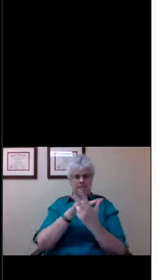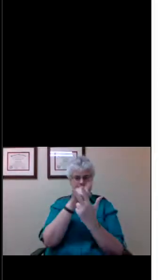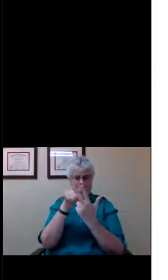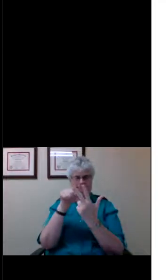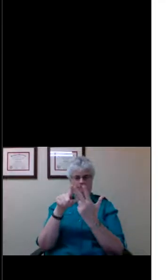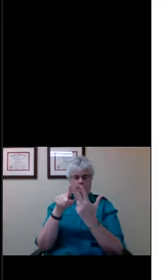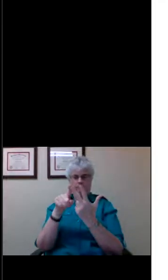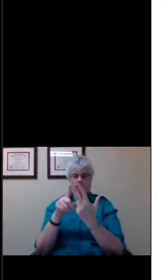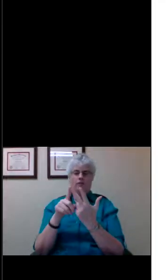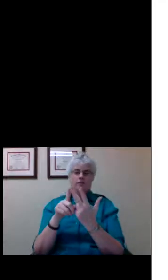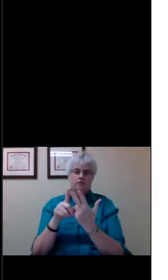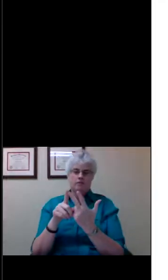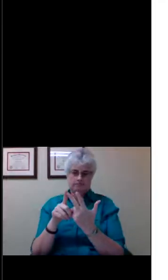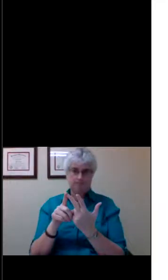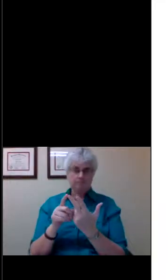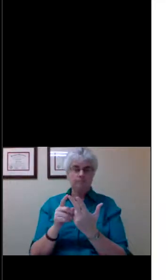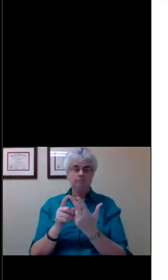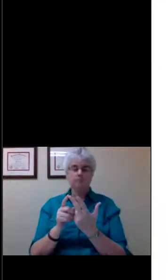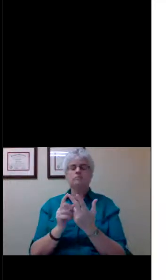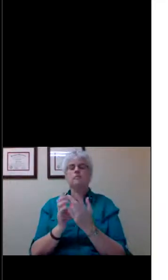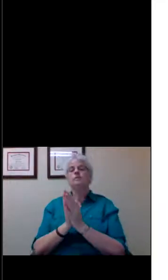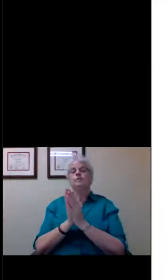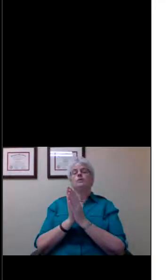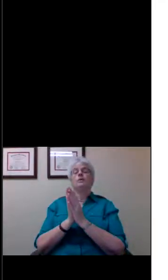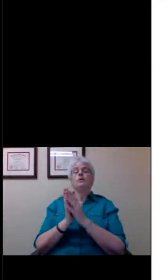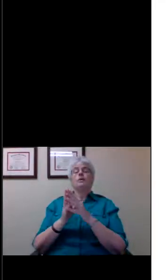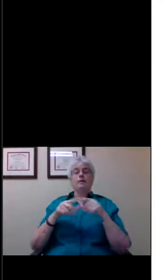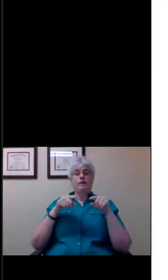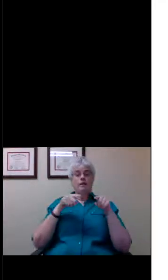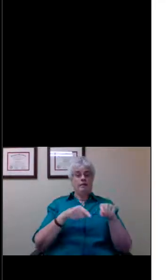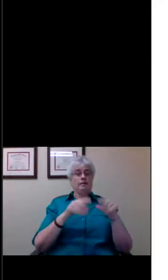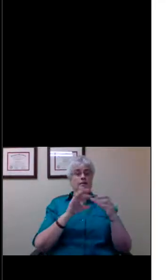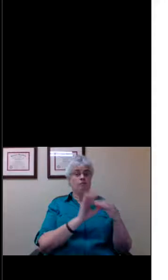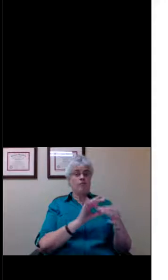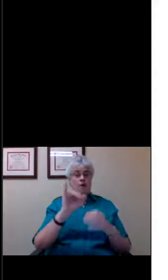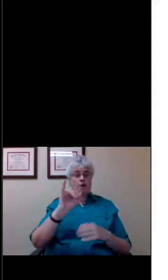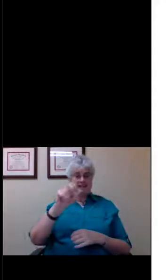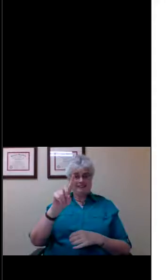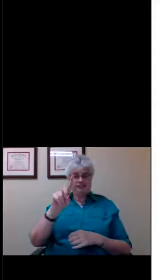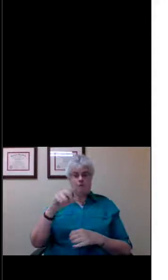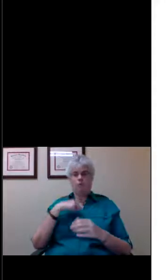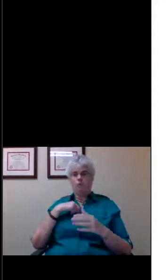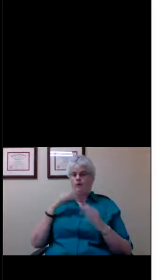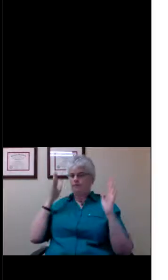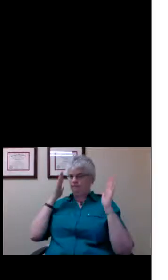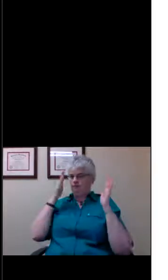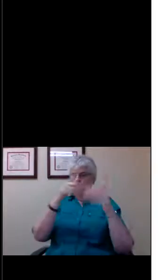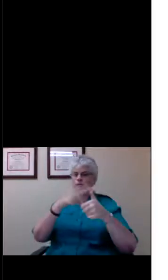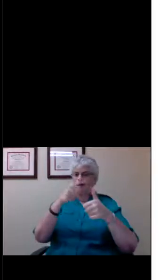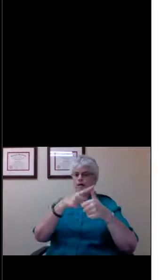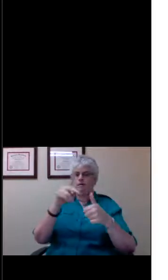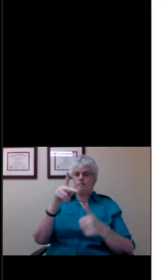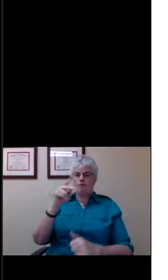on-going after-support. Okay, so now regarding the Indian School for the Deaf